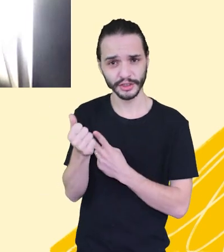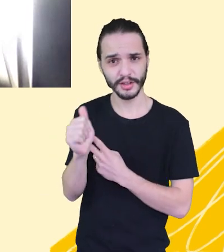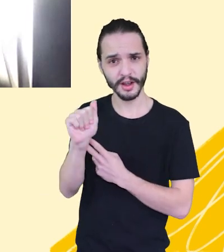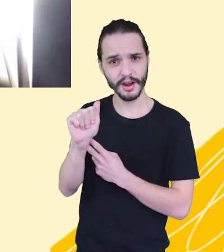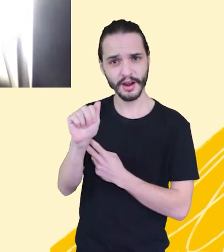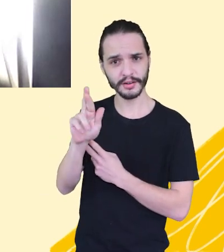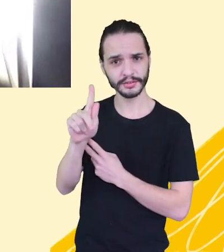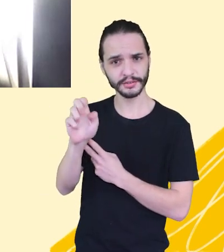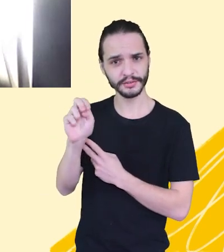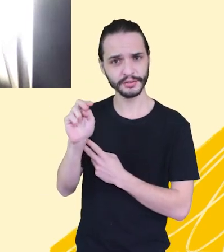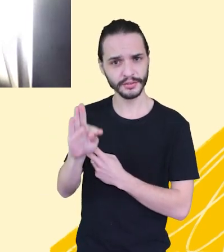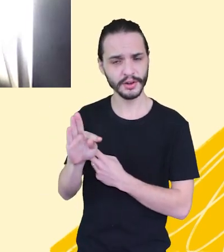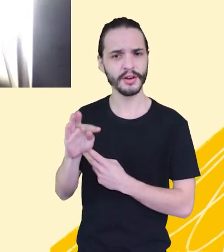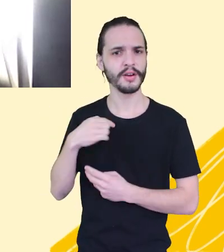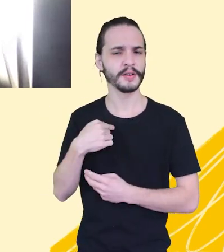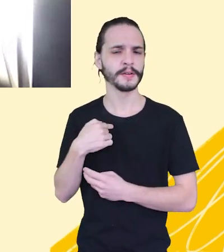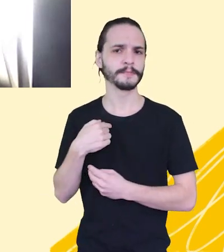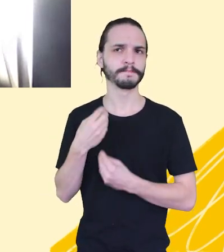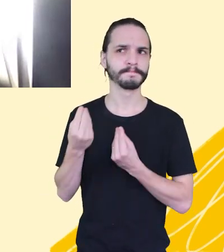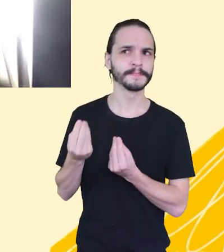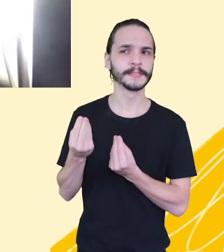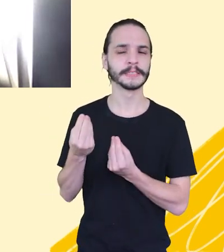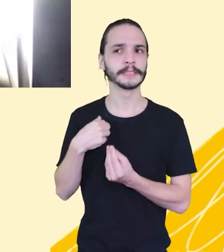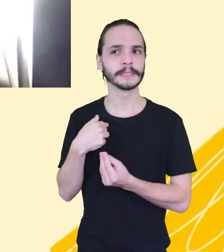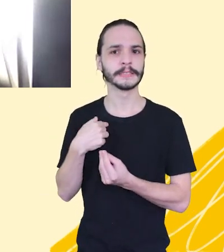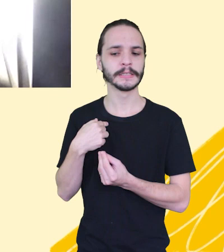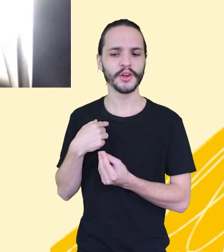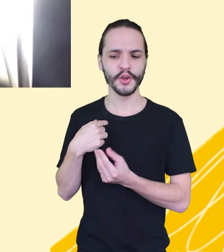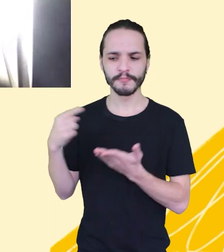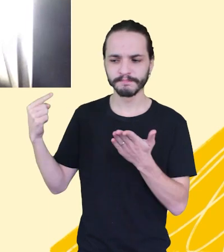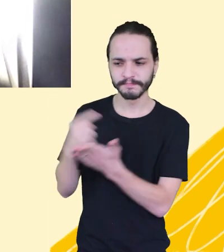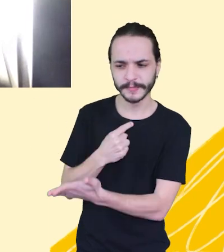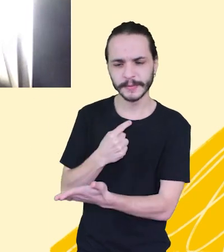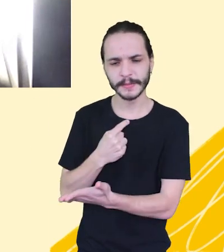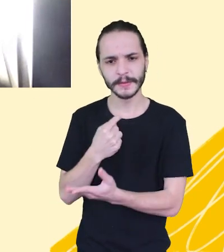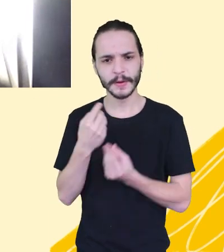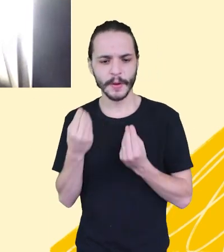maybe it was, I'm quite sure that it was the fact that I started to see films so late.